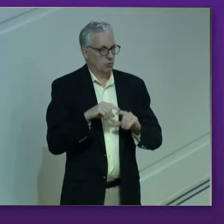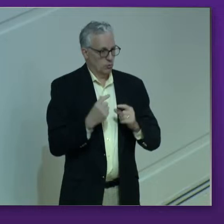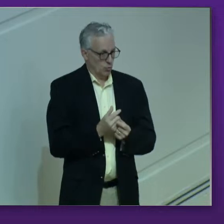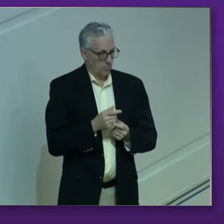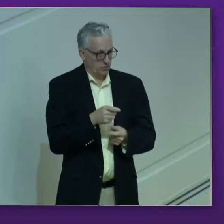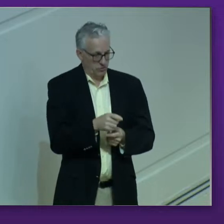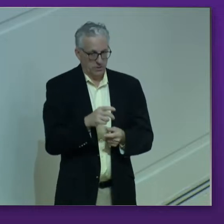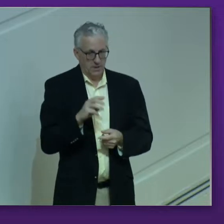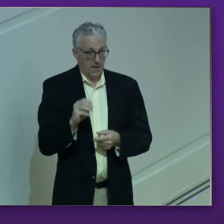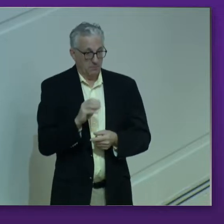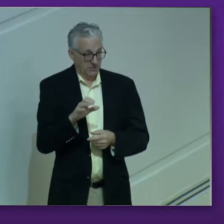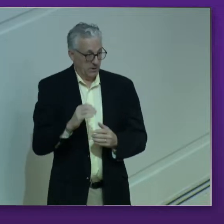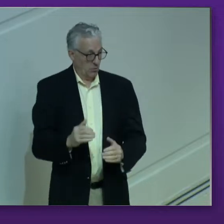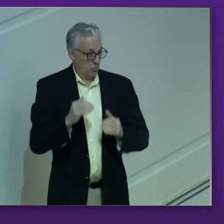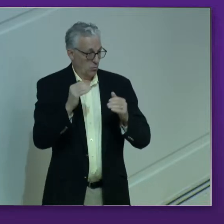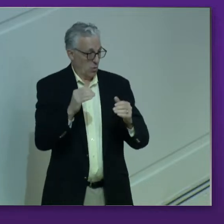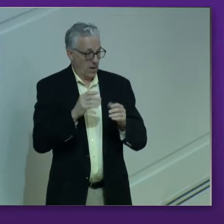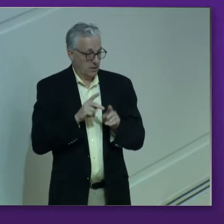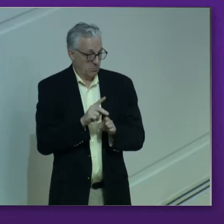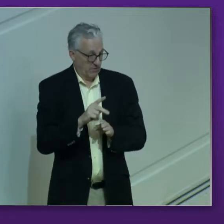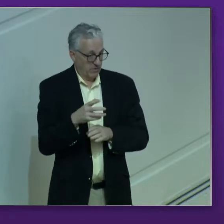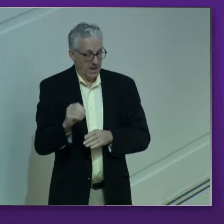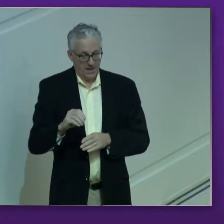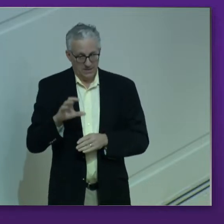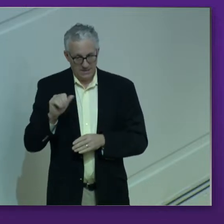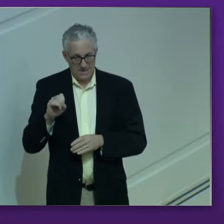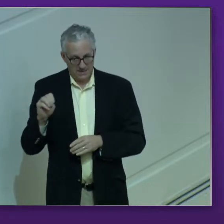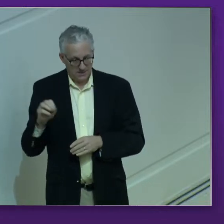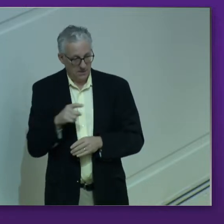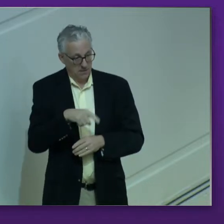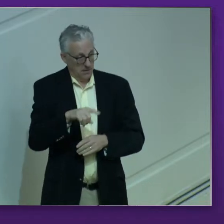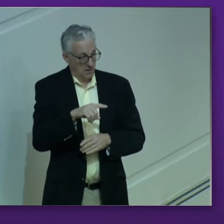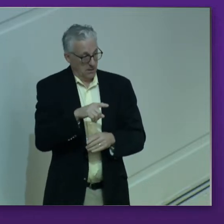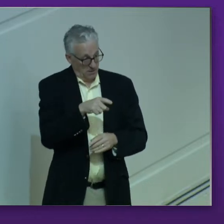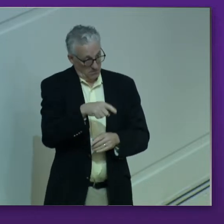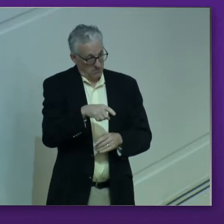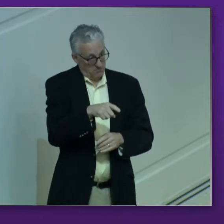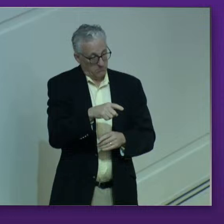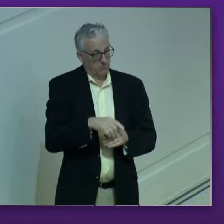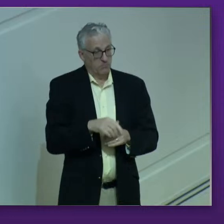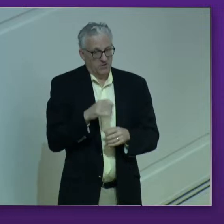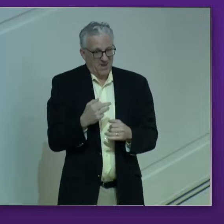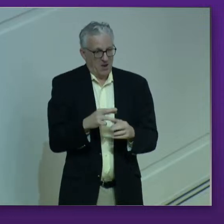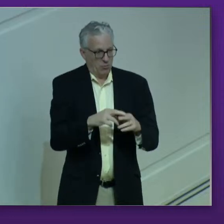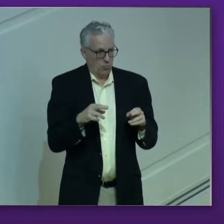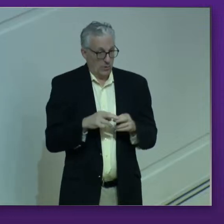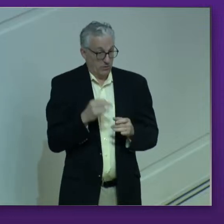APPLAUD FOR HER THANK YOU VERY MUCH. DR. [LISTING NAMES] IS AN ASSOCIATE PROFESSOR AND THE